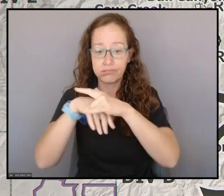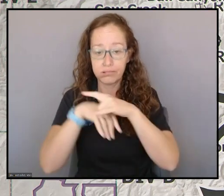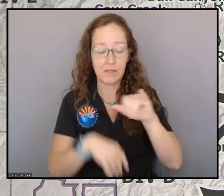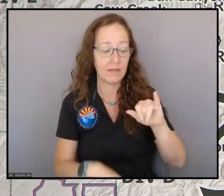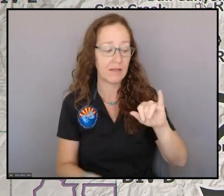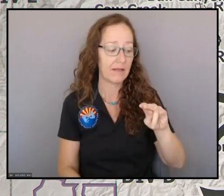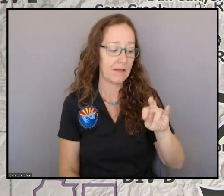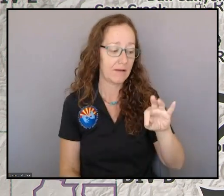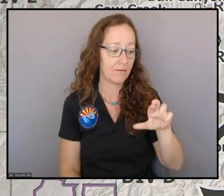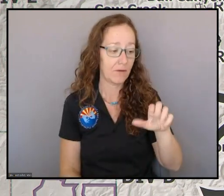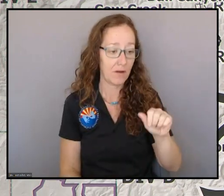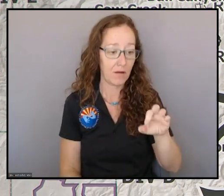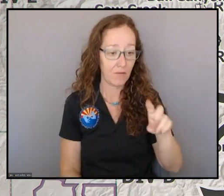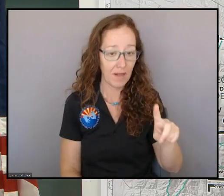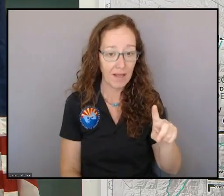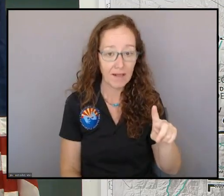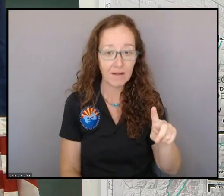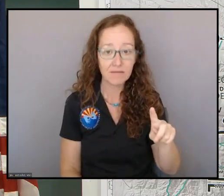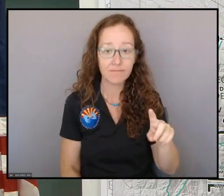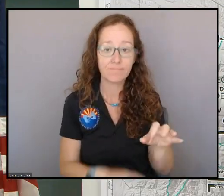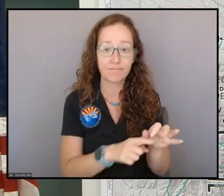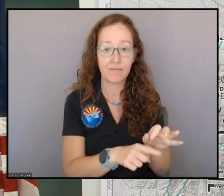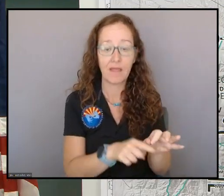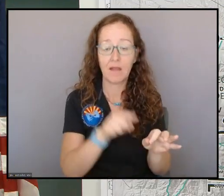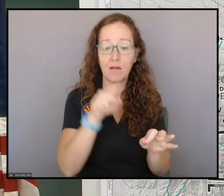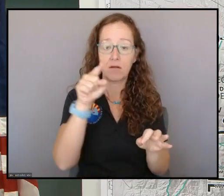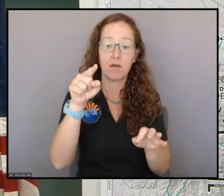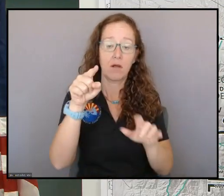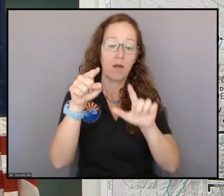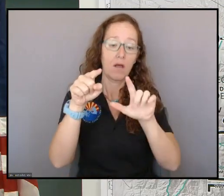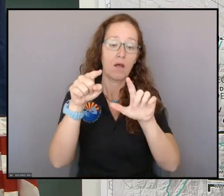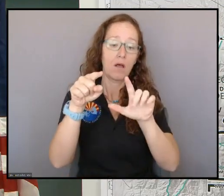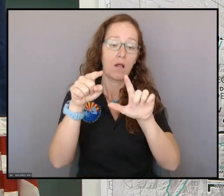as the Lower Rociada areas and Lone Pine Mesa areas.